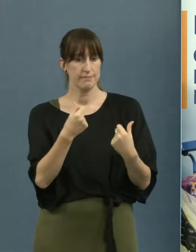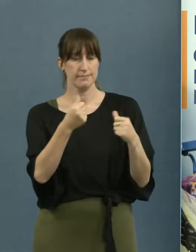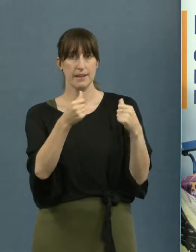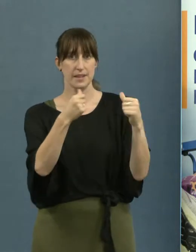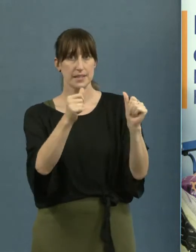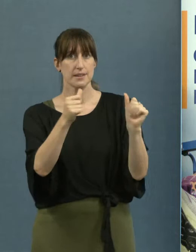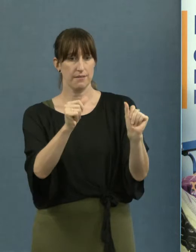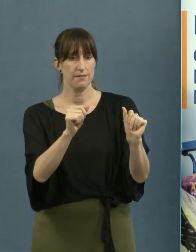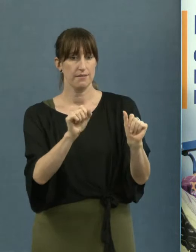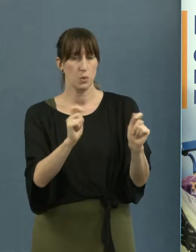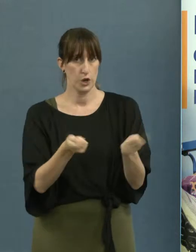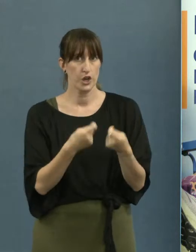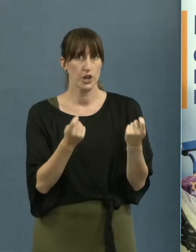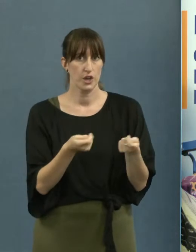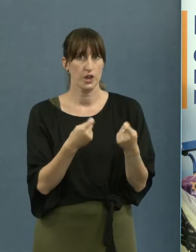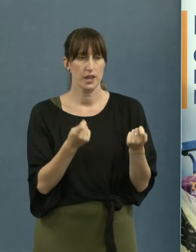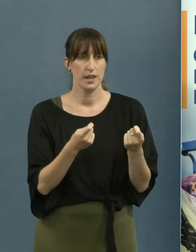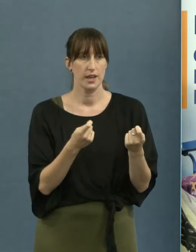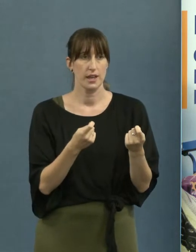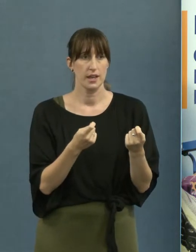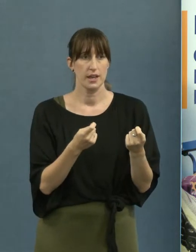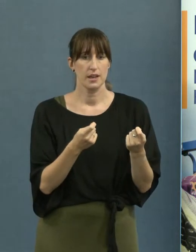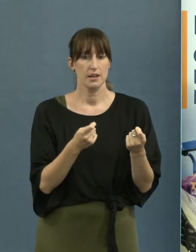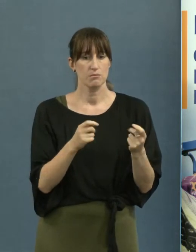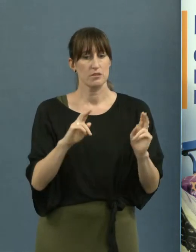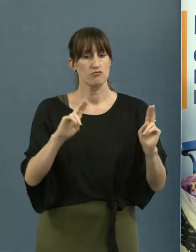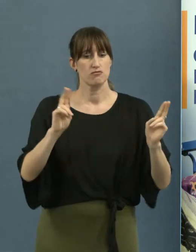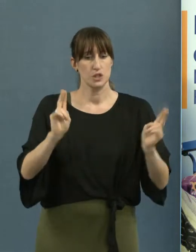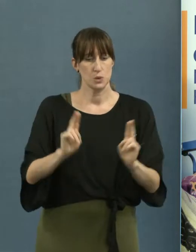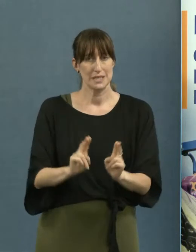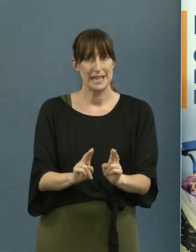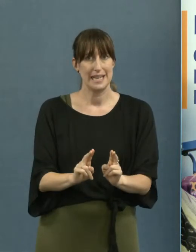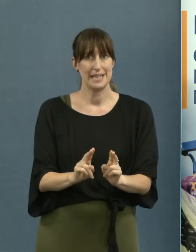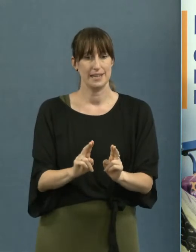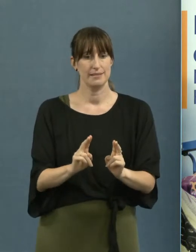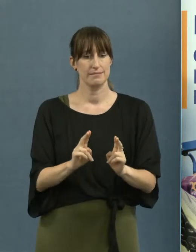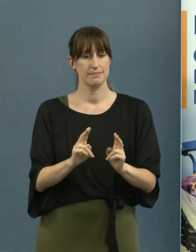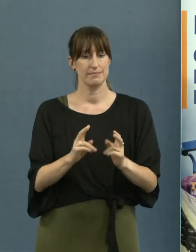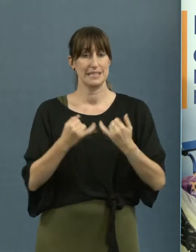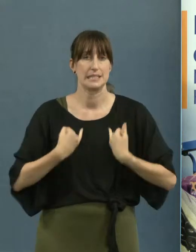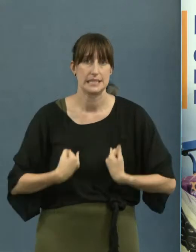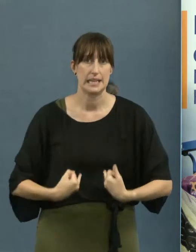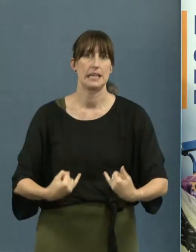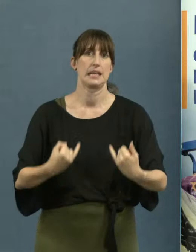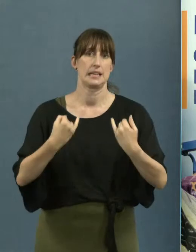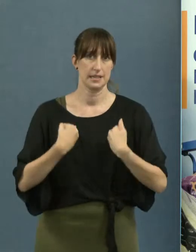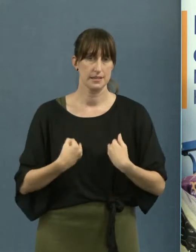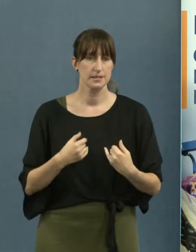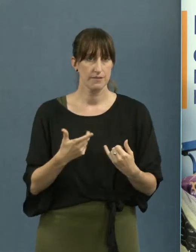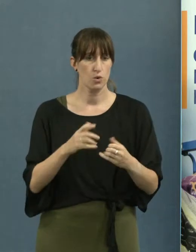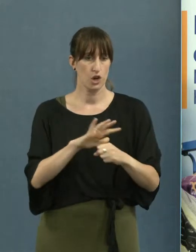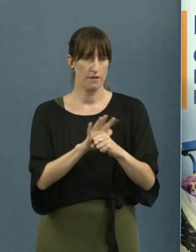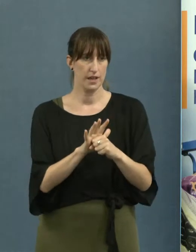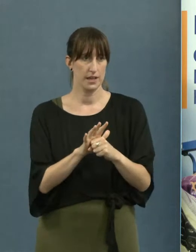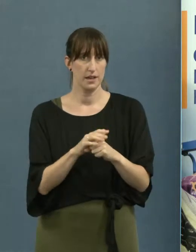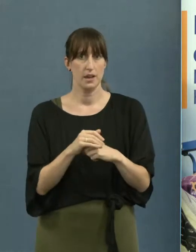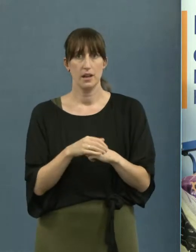vaccination with COVID, particularly in the reduction in severe disease. We need to get people, once the flu